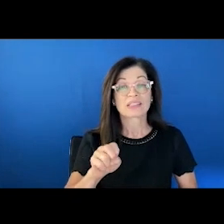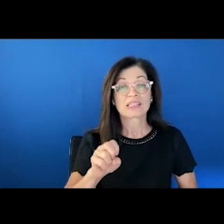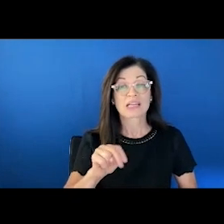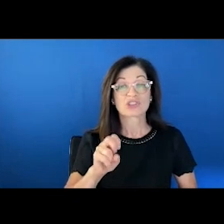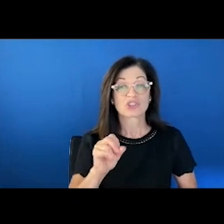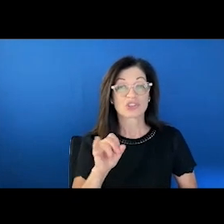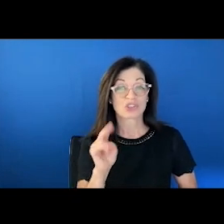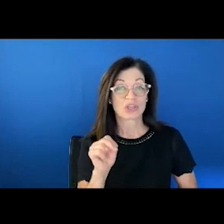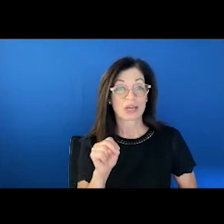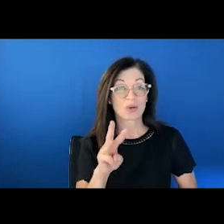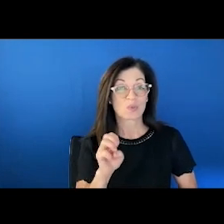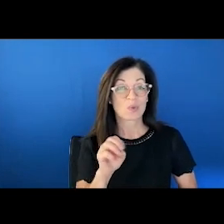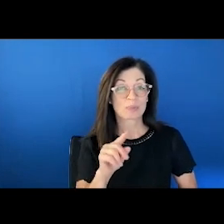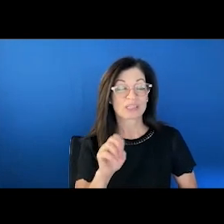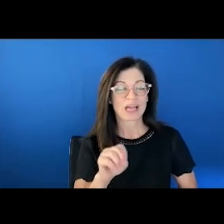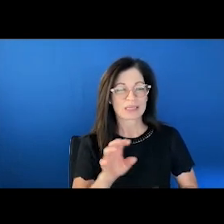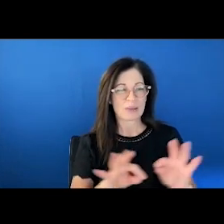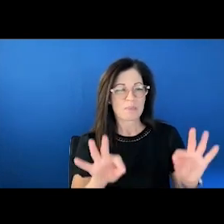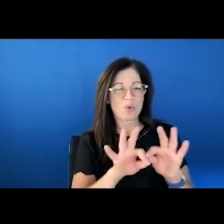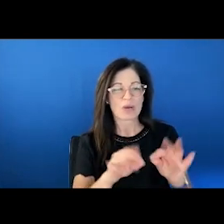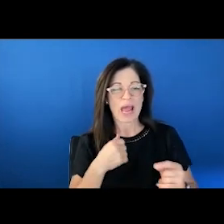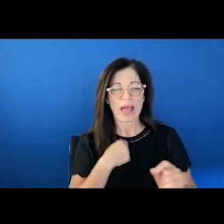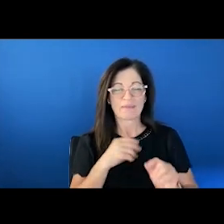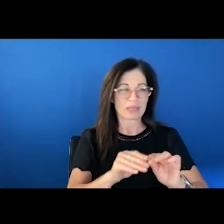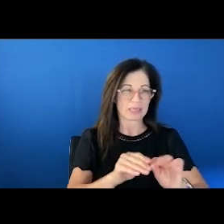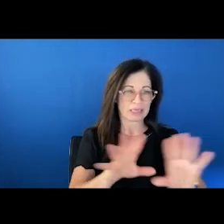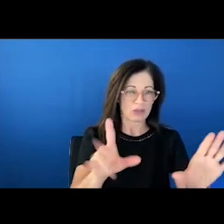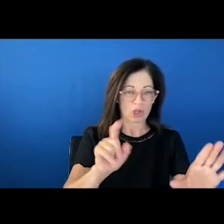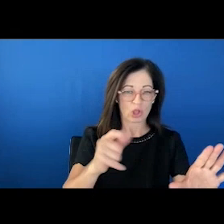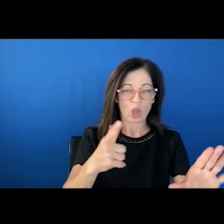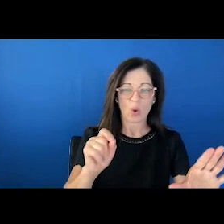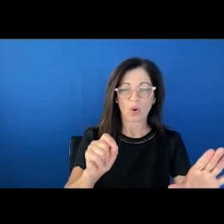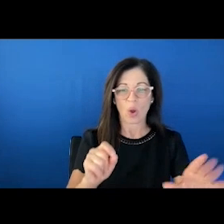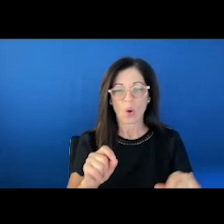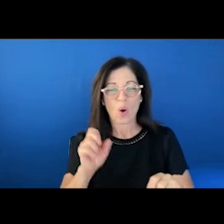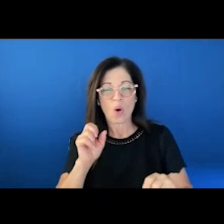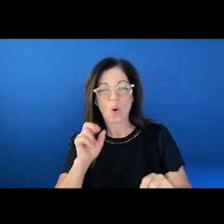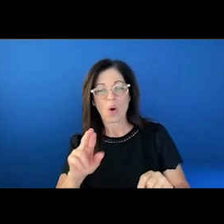or branding that separates you from your parent organization. Why you